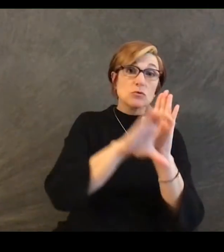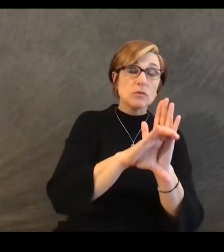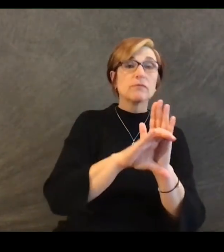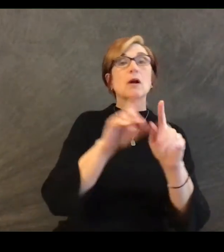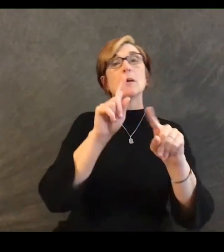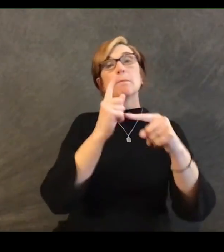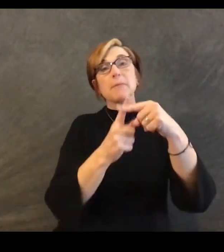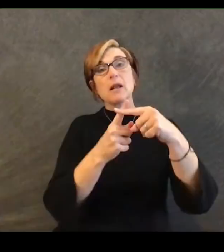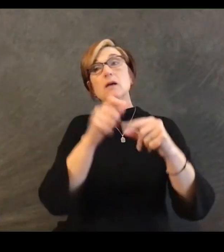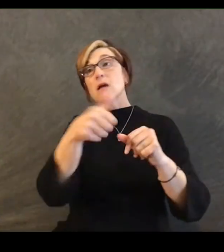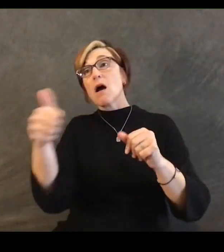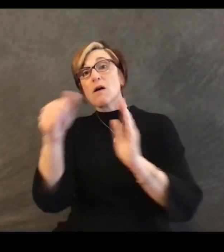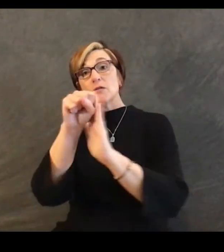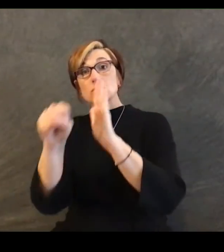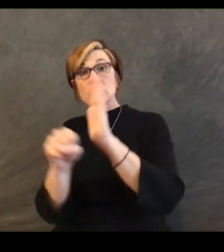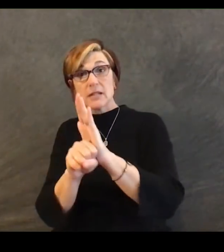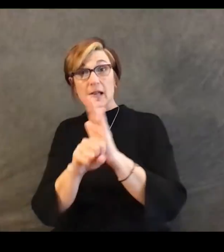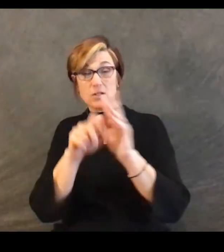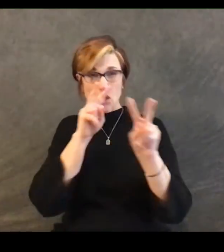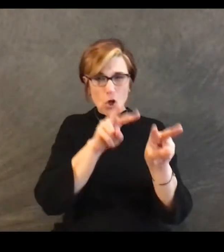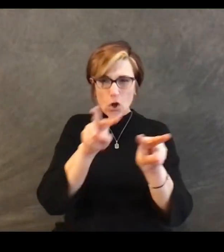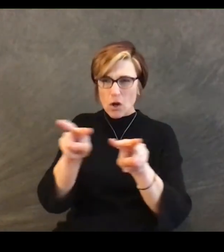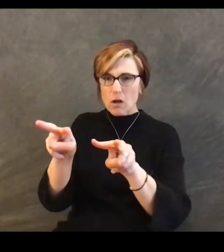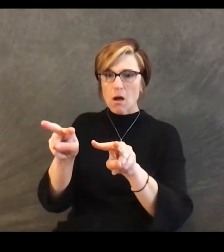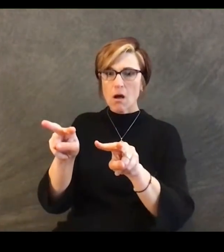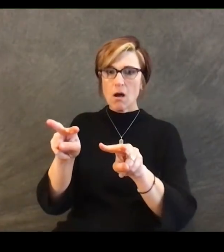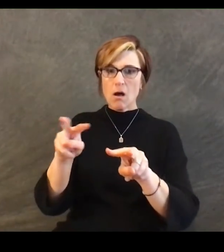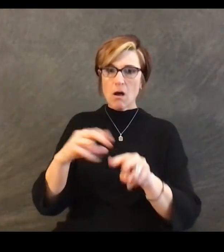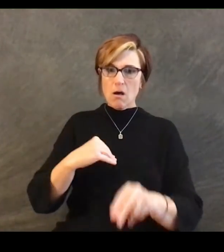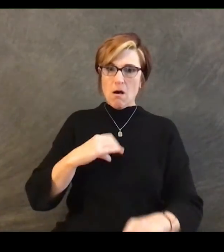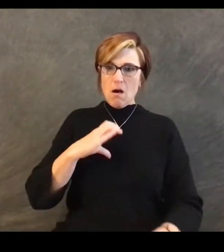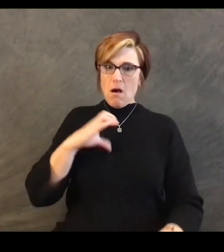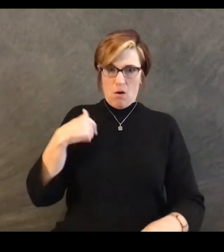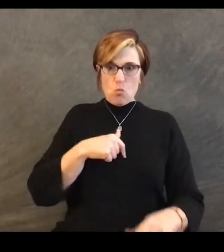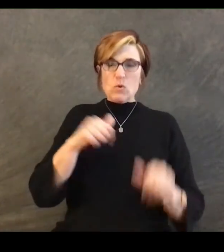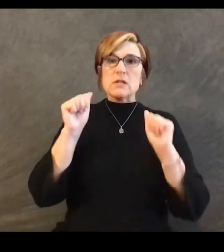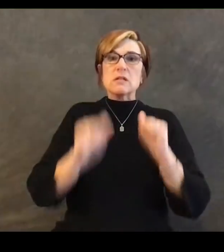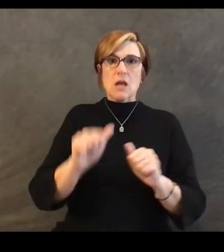gives us hope of what is possible with continuing for another 30 days amidst